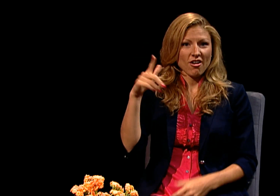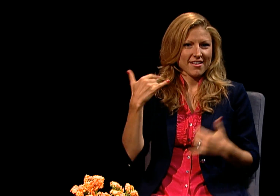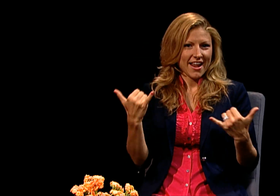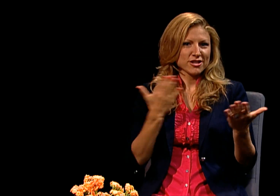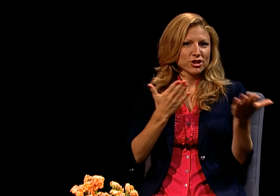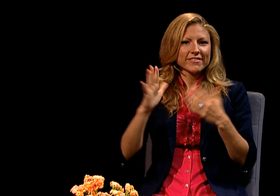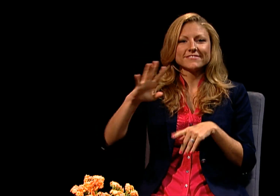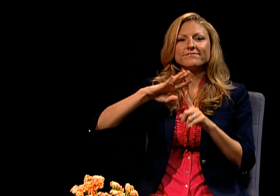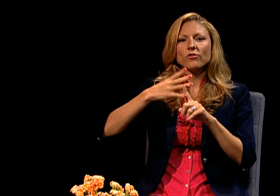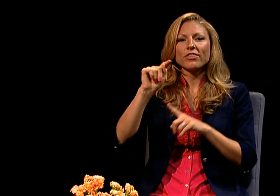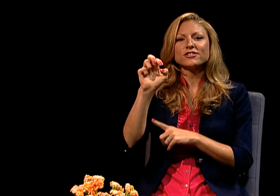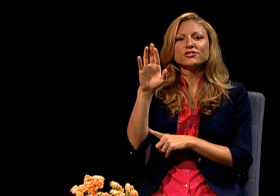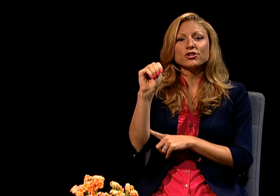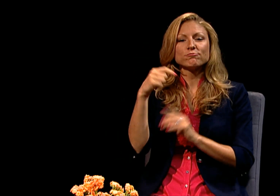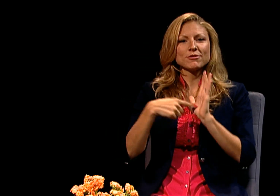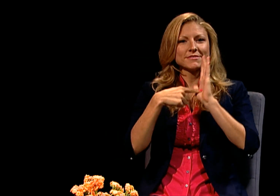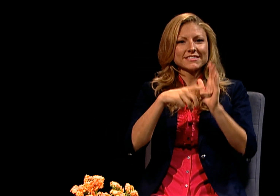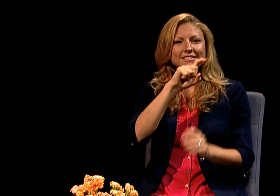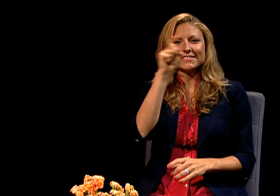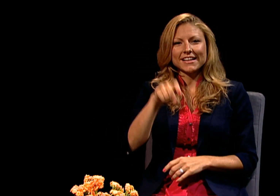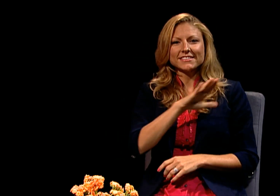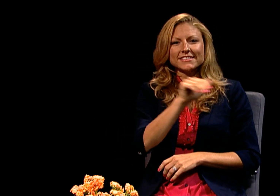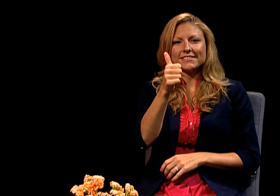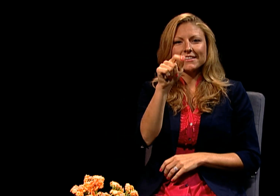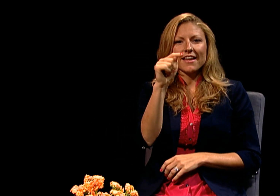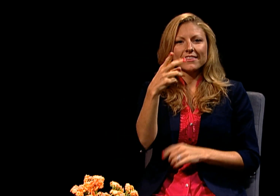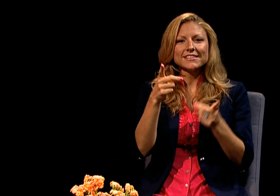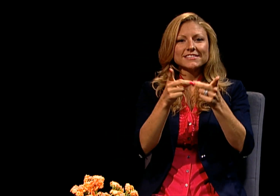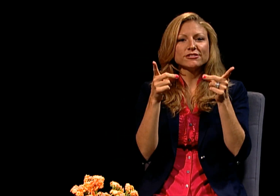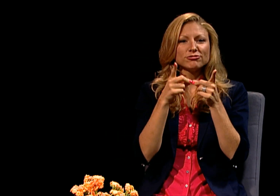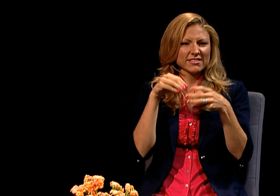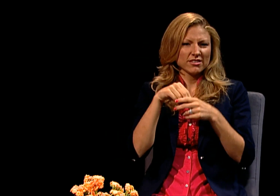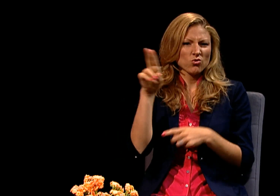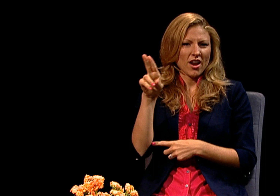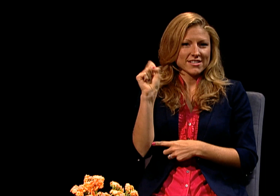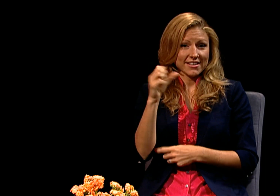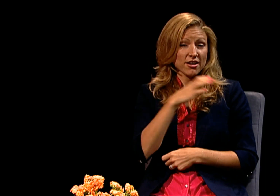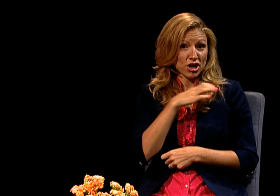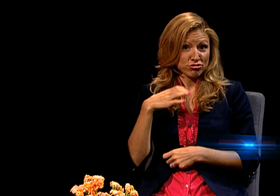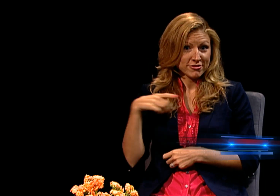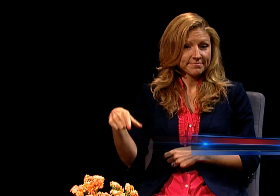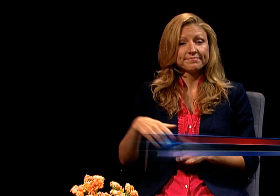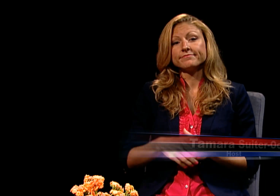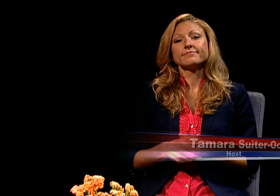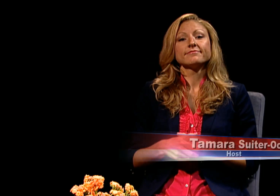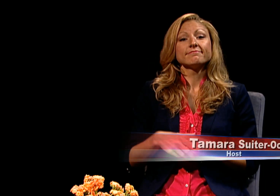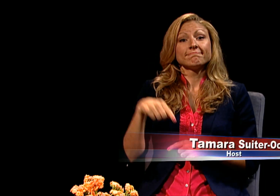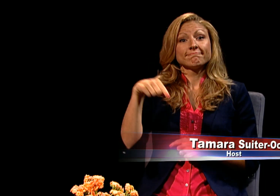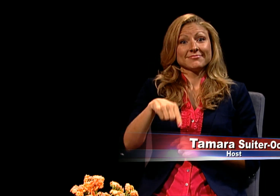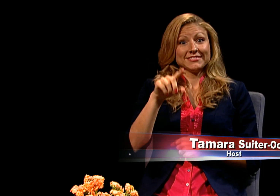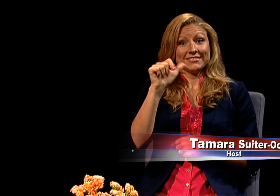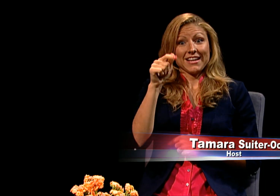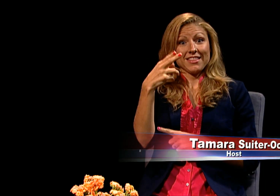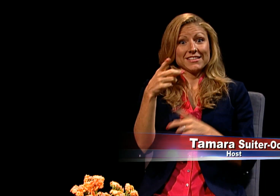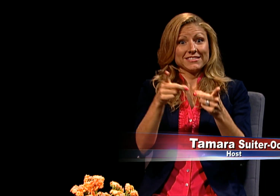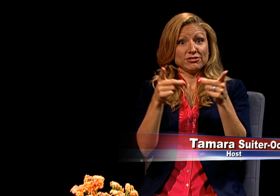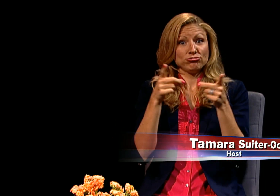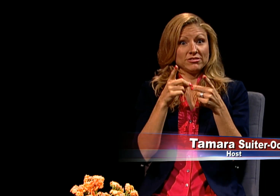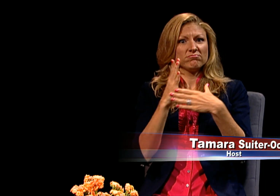CONGRESSMAN MICHAEL MCCAUL IS NOW SERVING HIS FOURTH TERM REPRESENTING TEXAS' 10 DISTRICT IN THE U.S. CONGRESS.